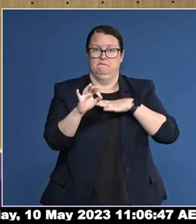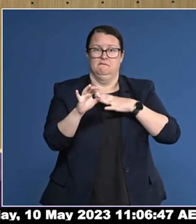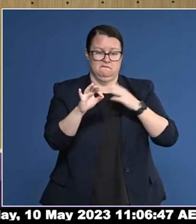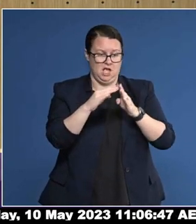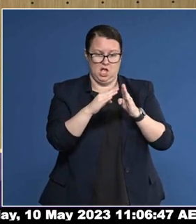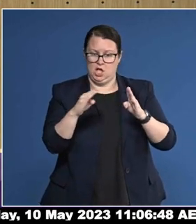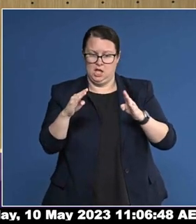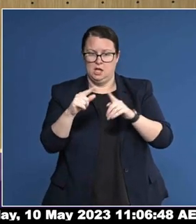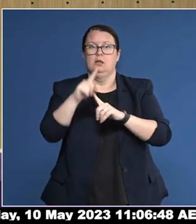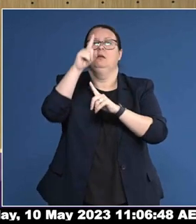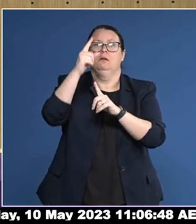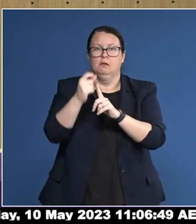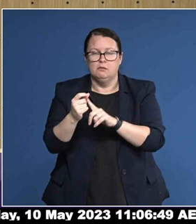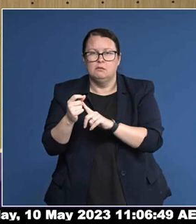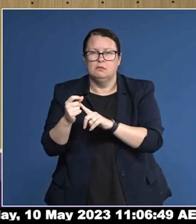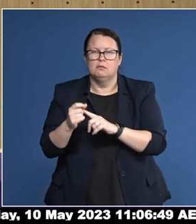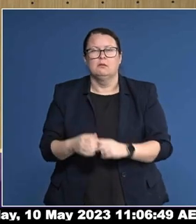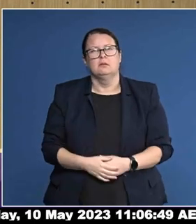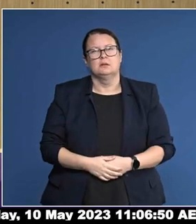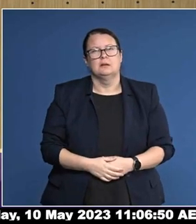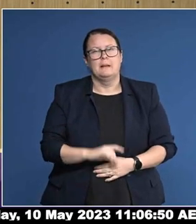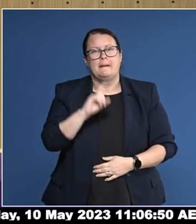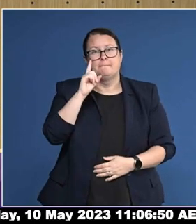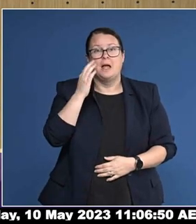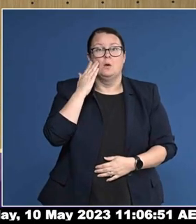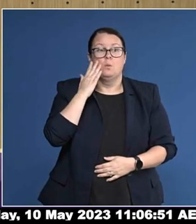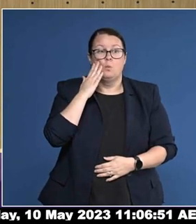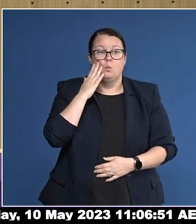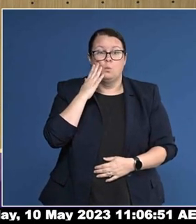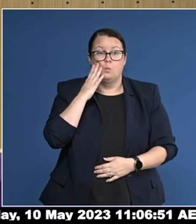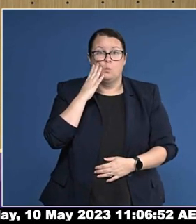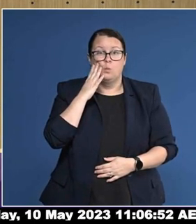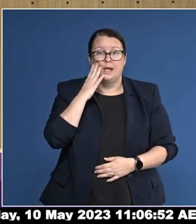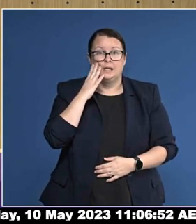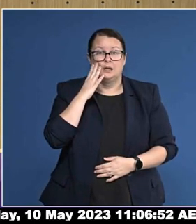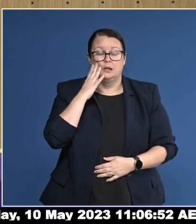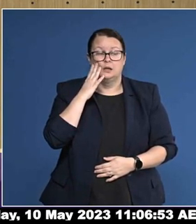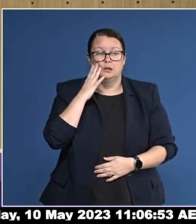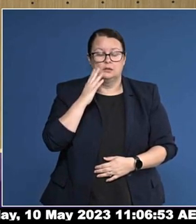circumstances where it was considered the reporting of the school was deficient and